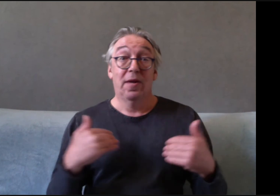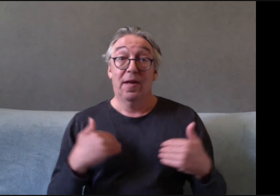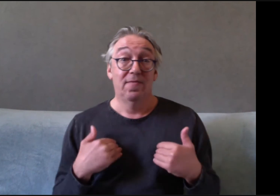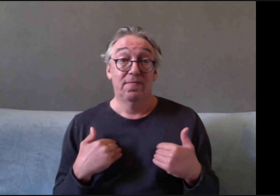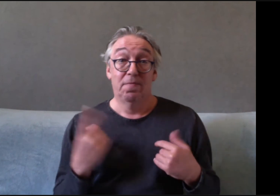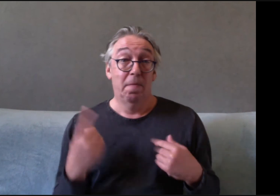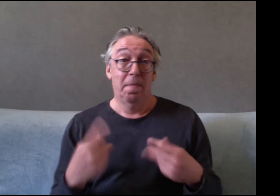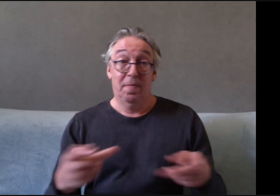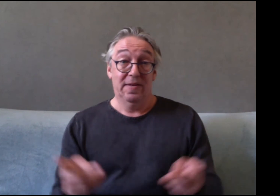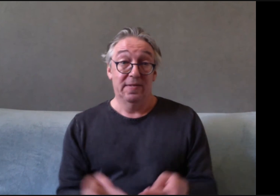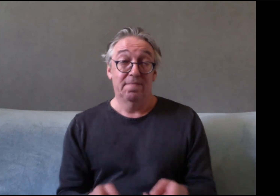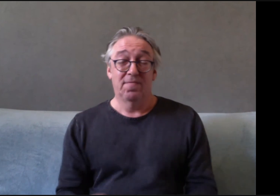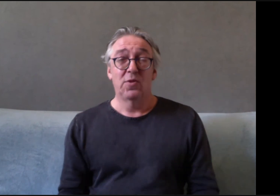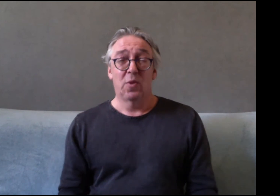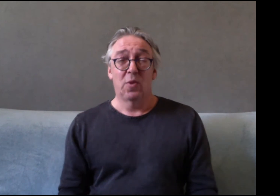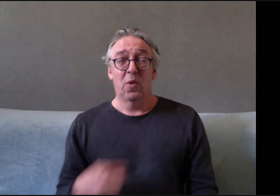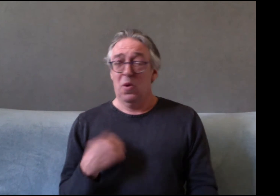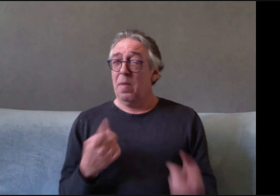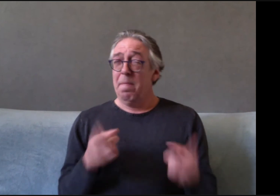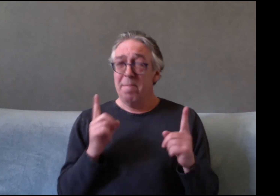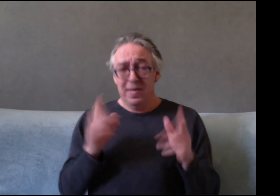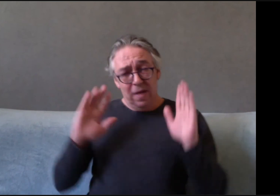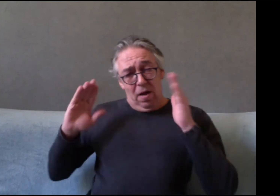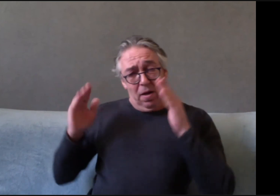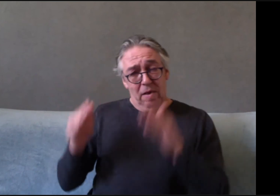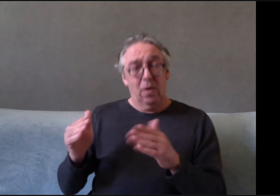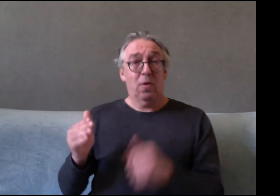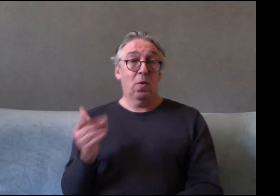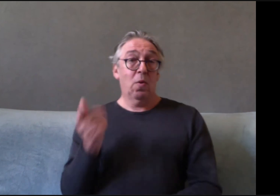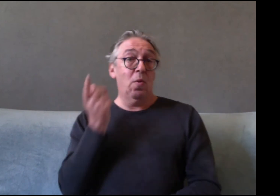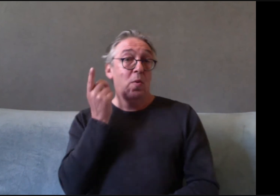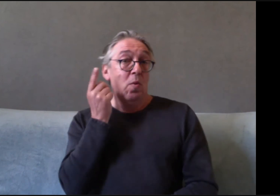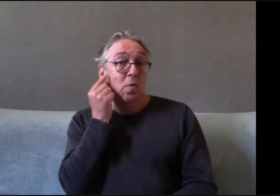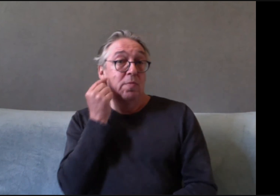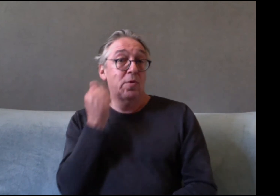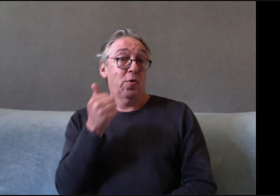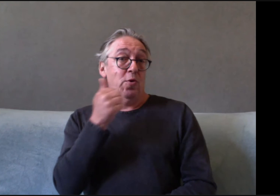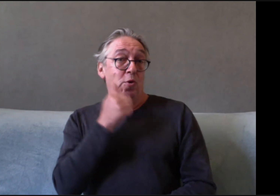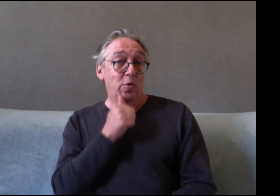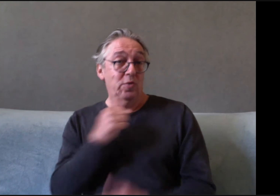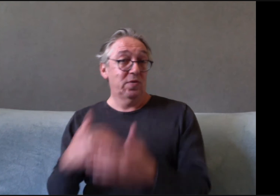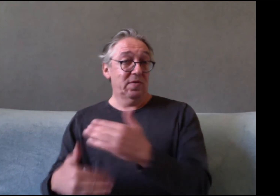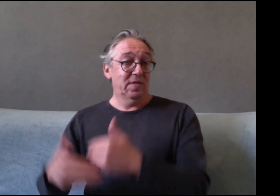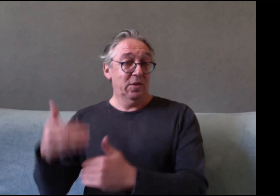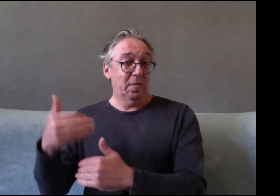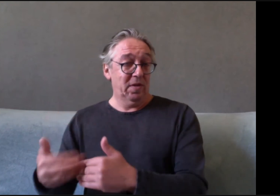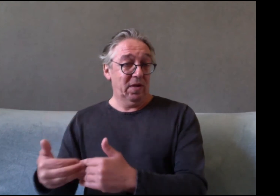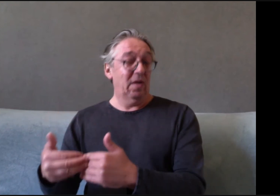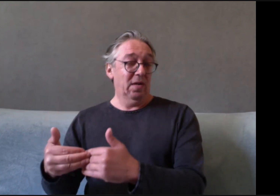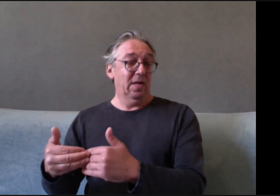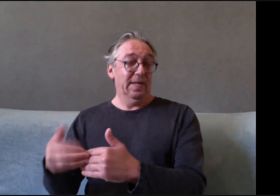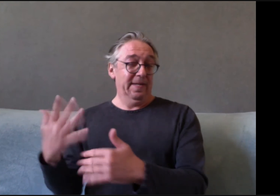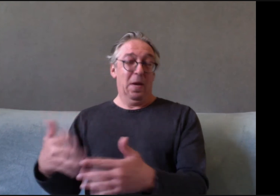for women and girls with disabilities, but we need to do more on that, This is what I'd like to share from my side.